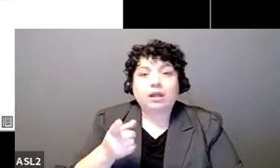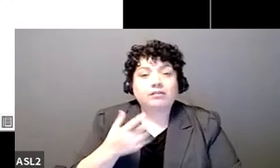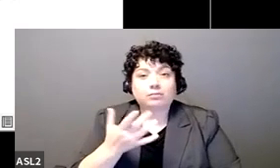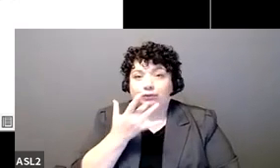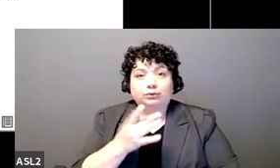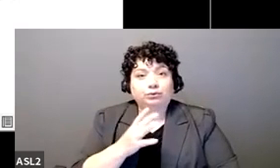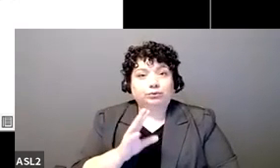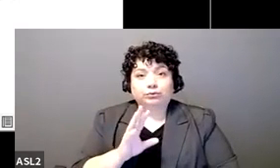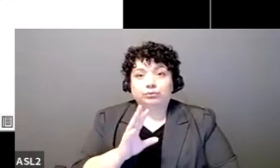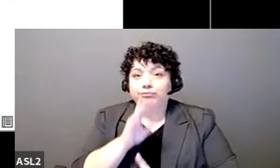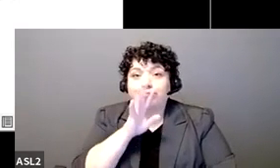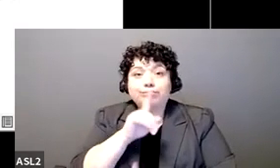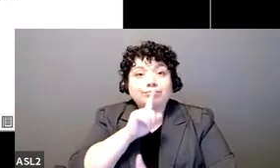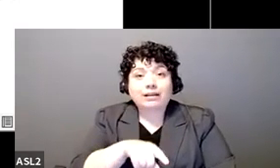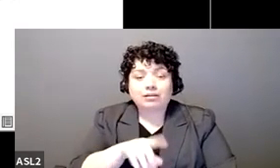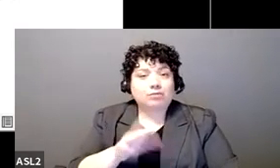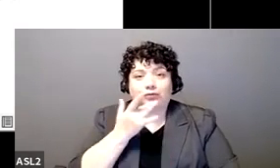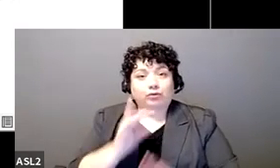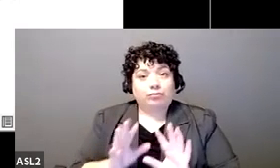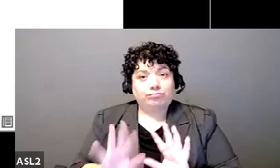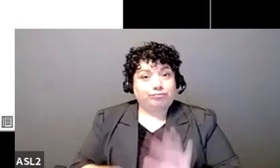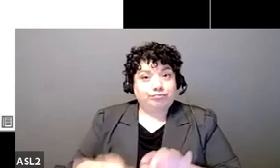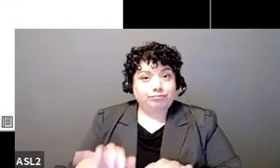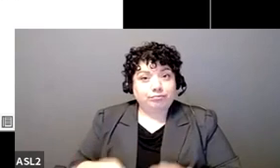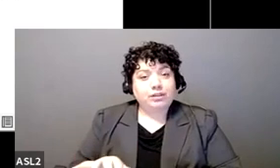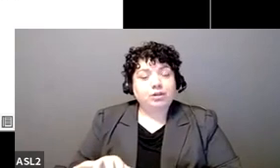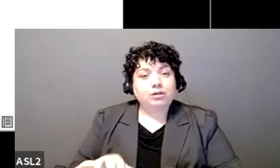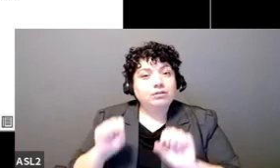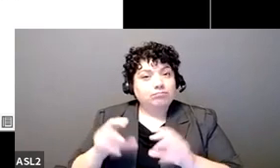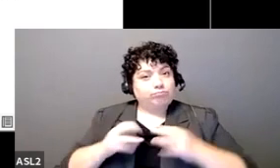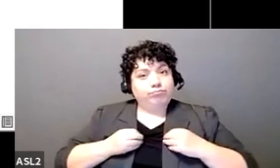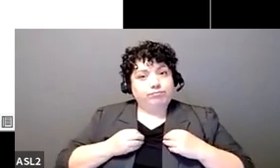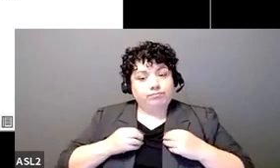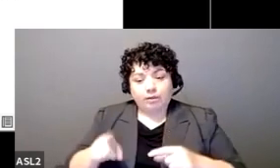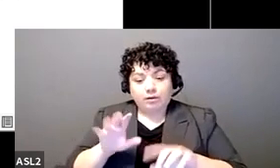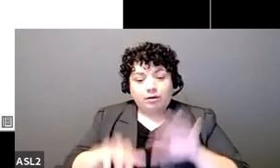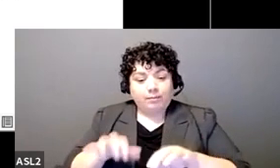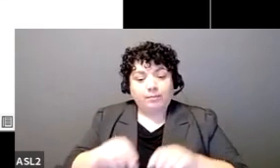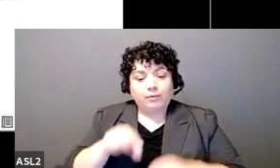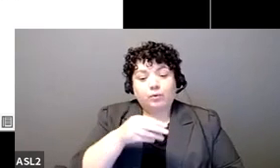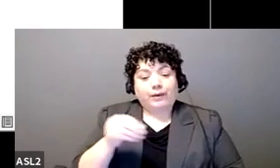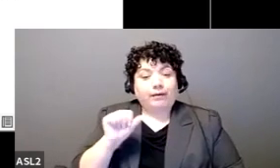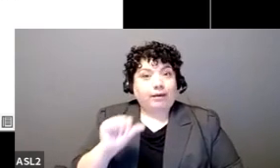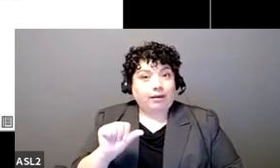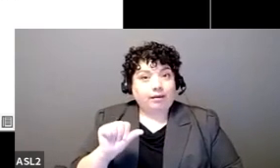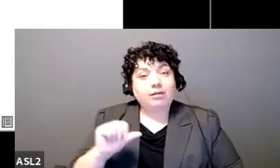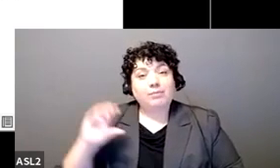can put the comments in put your comments in a Q&A box not in the chat box please because